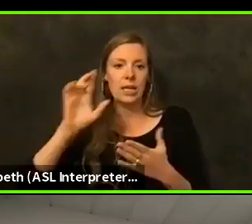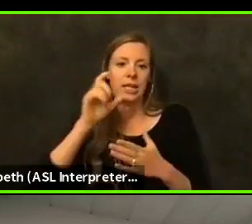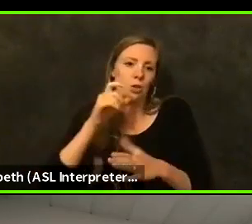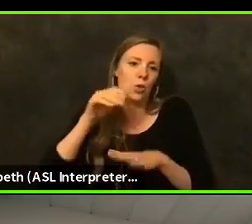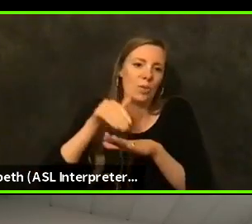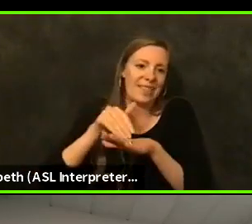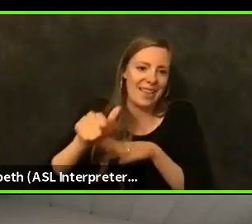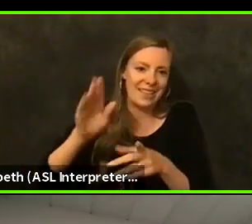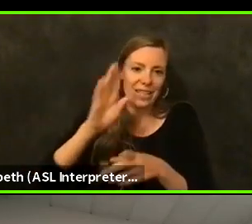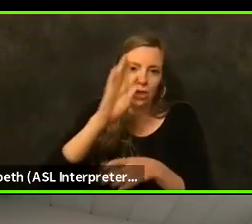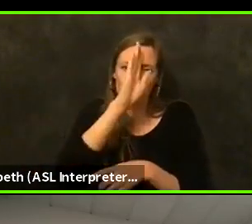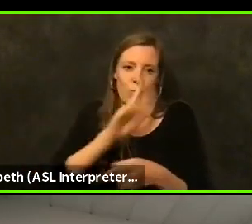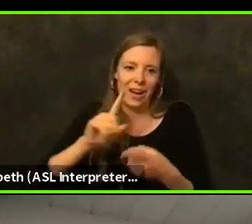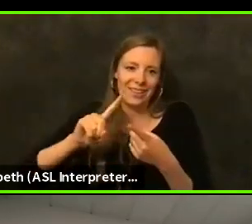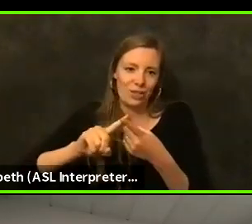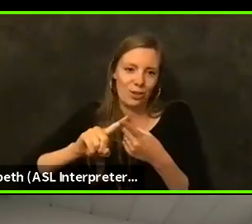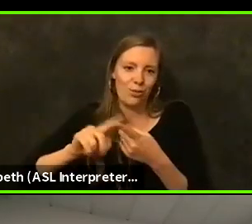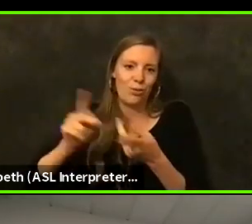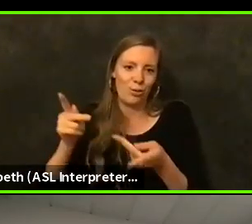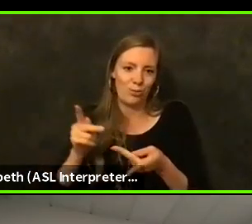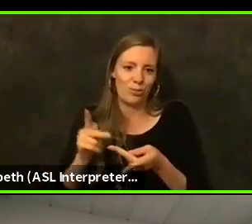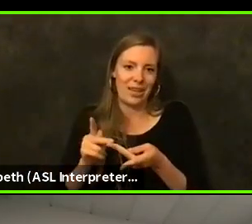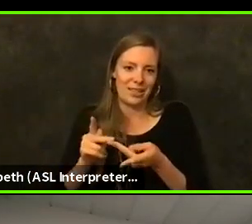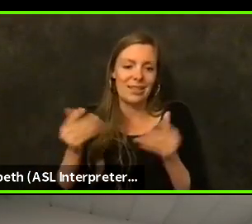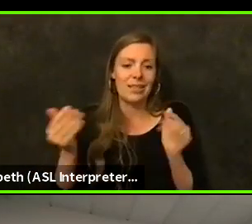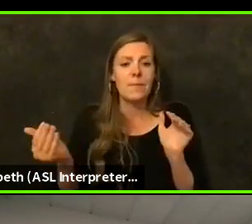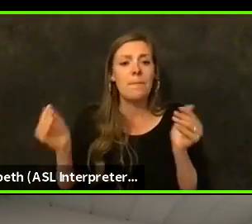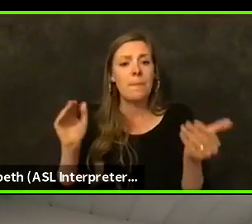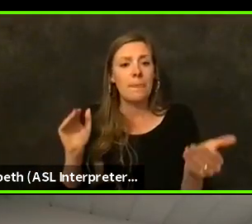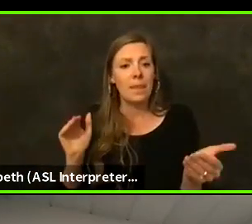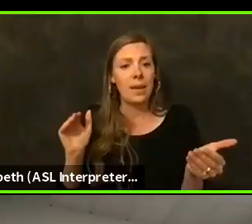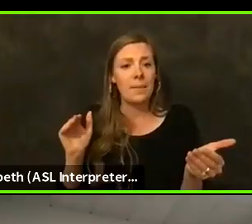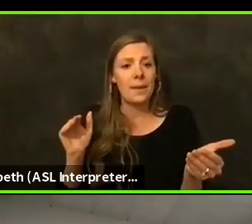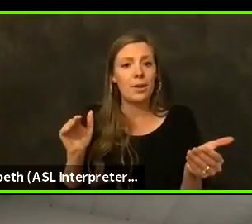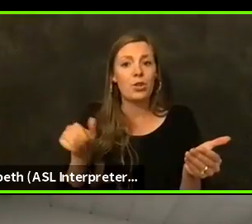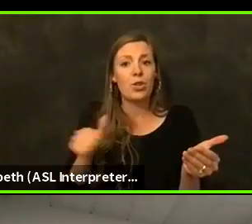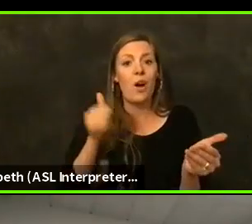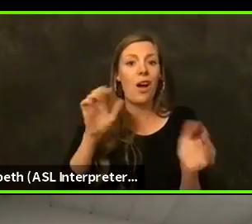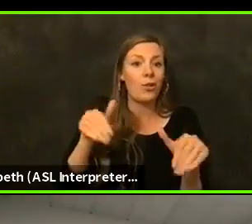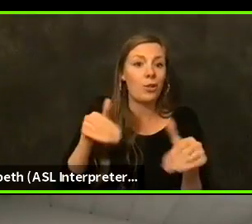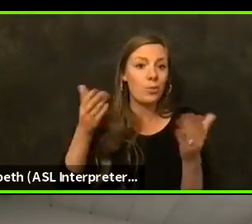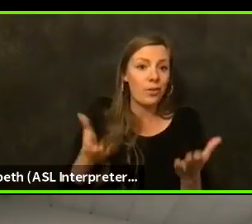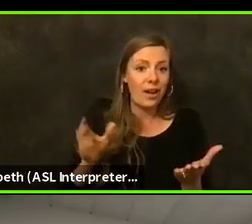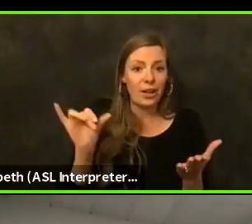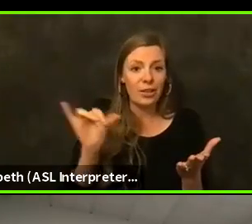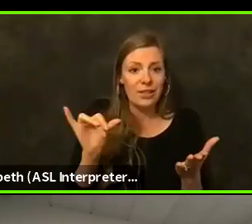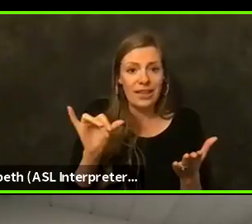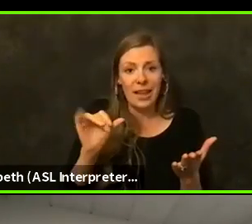And they they receive it versus other providers such as OptumServe.